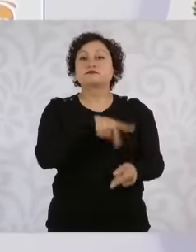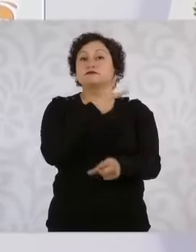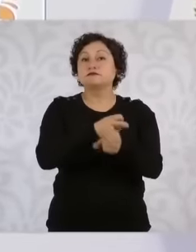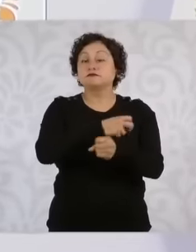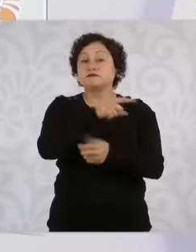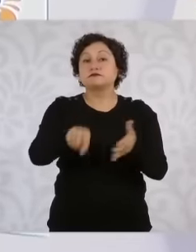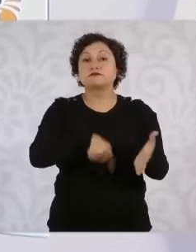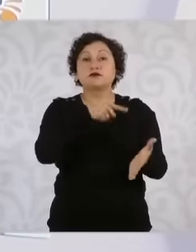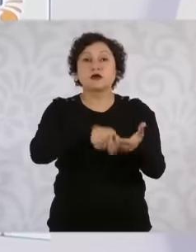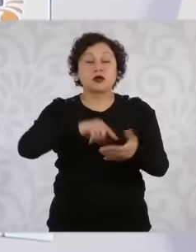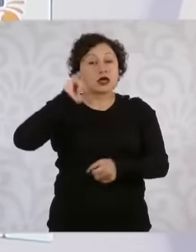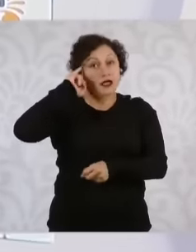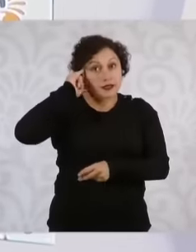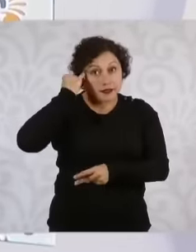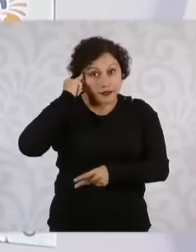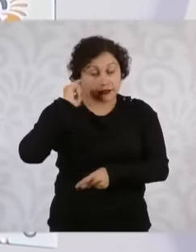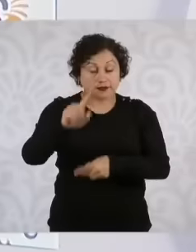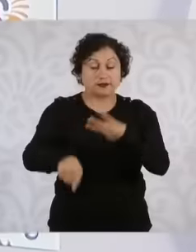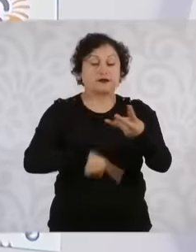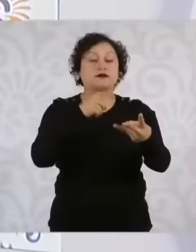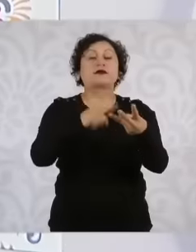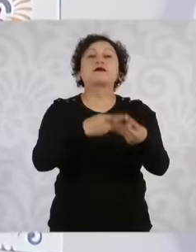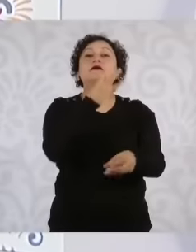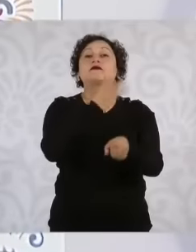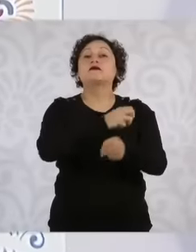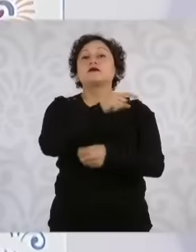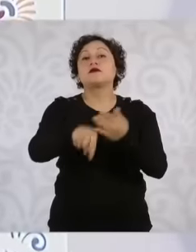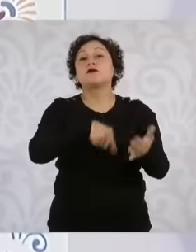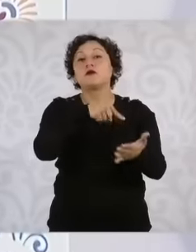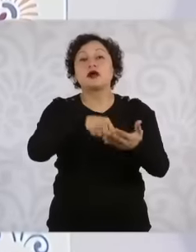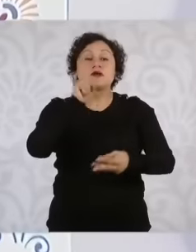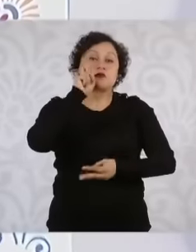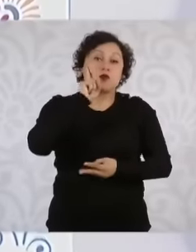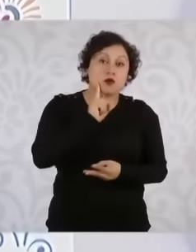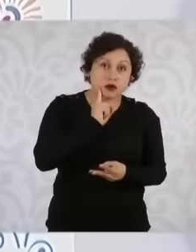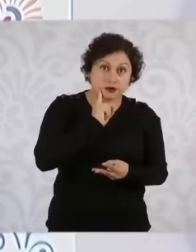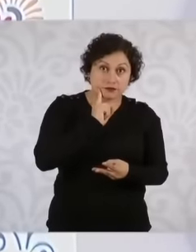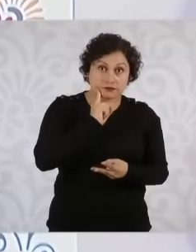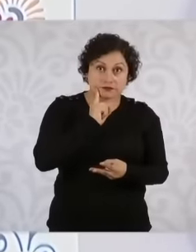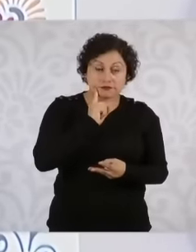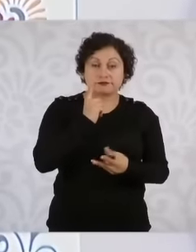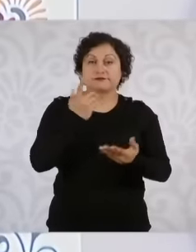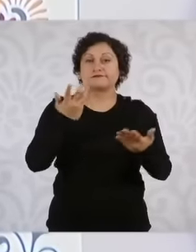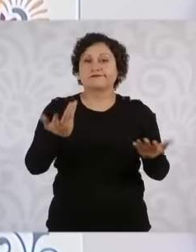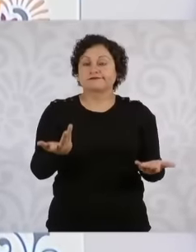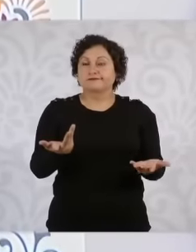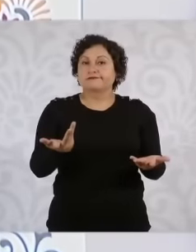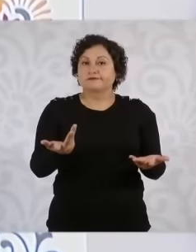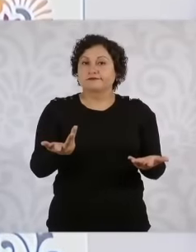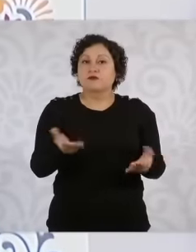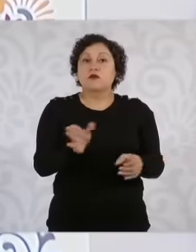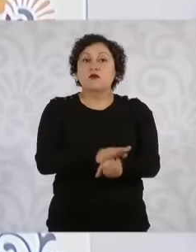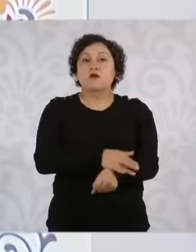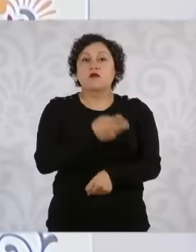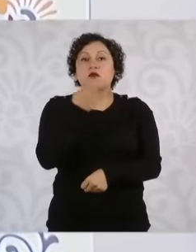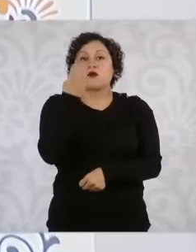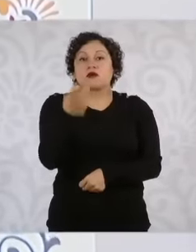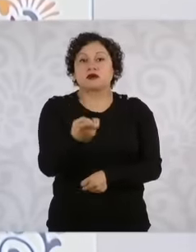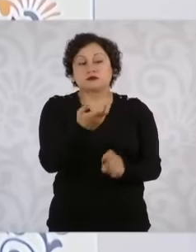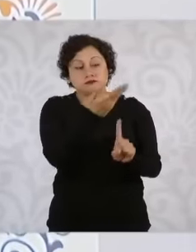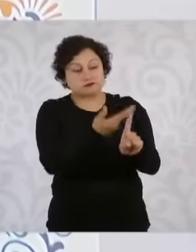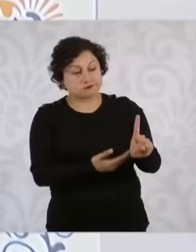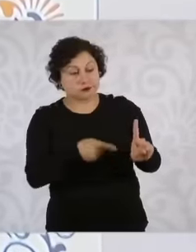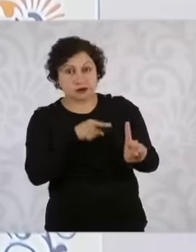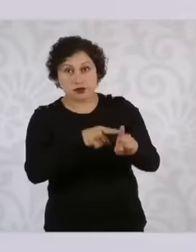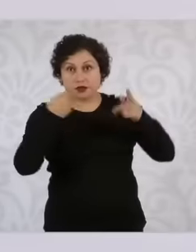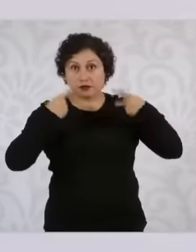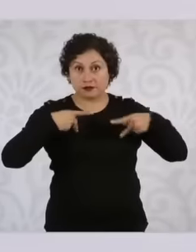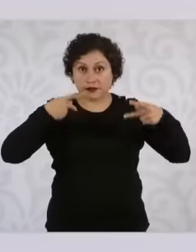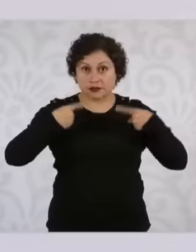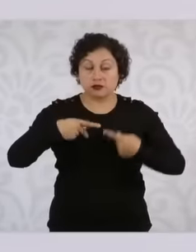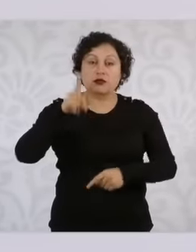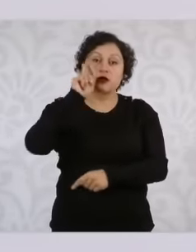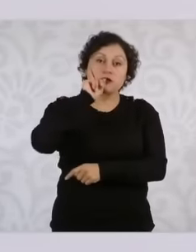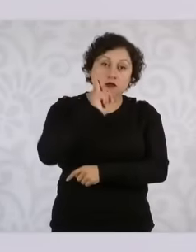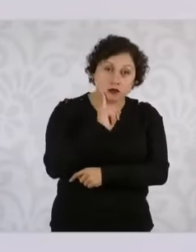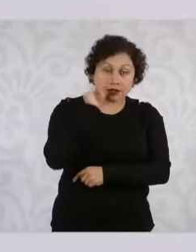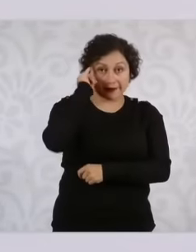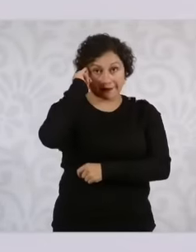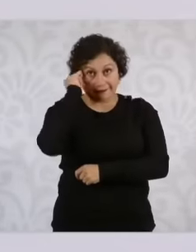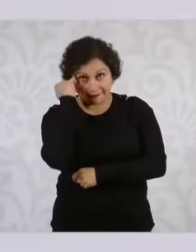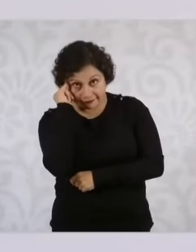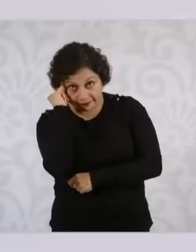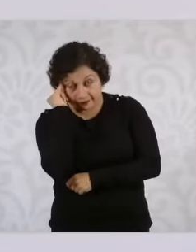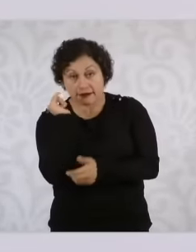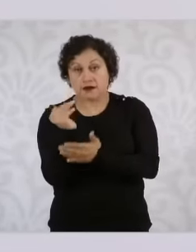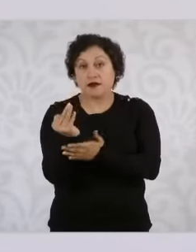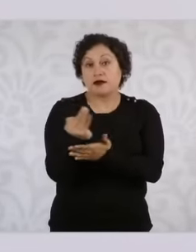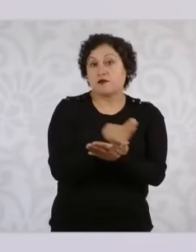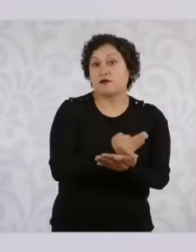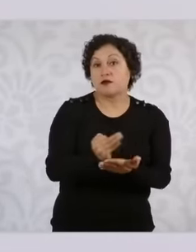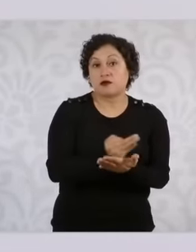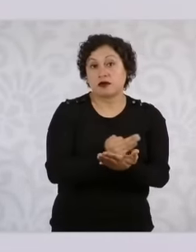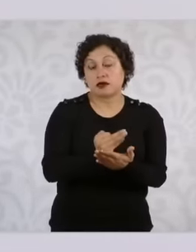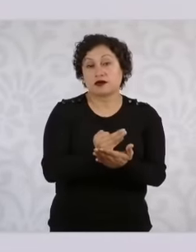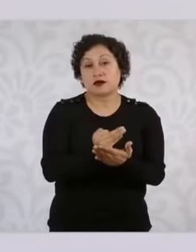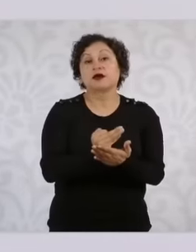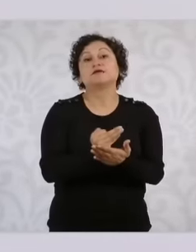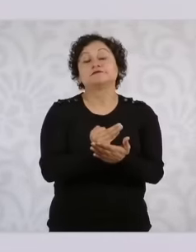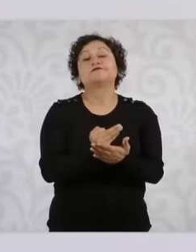Thirdly, because they are a woman, then a brown indigenous woman is more discriminated against that is the